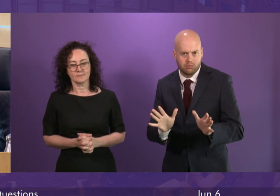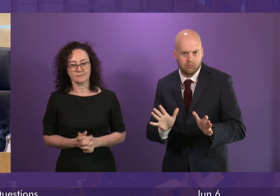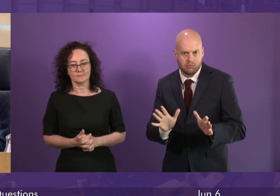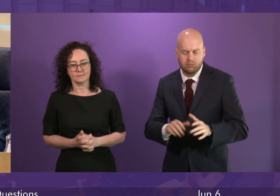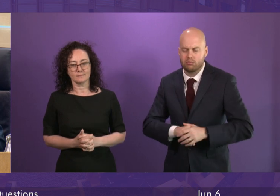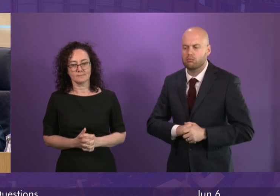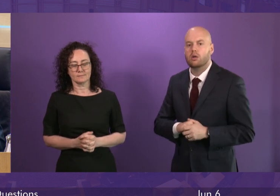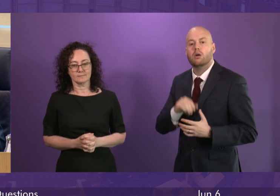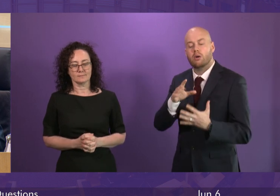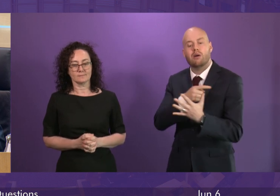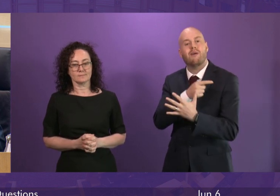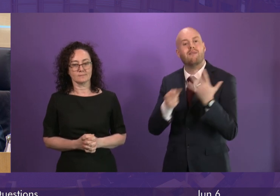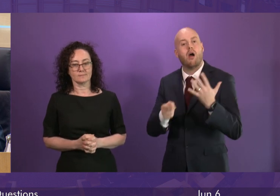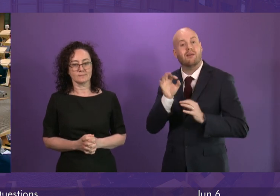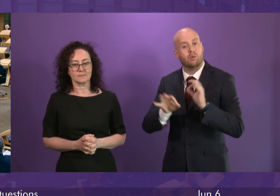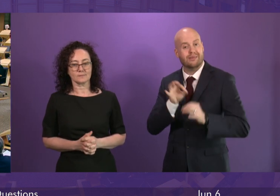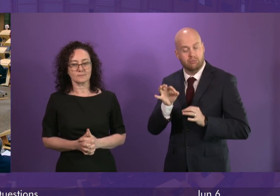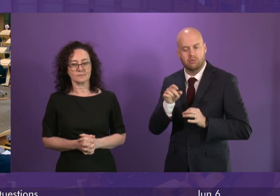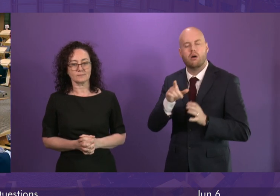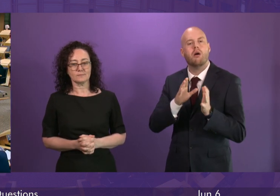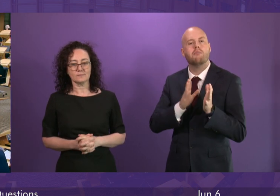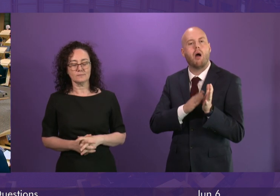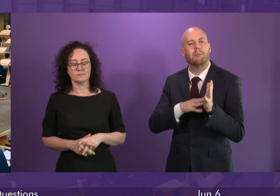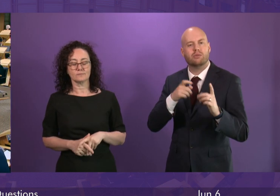Arjo Wiggins Fine Papers Ltd (Stoneywood Mill) Mark McDonald (Aberdeen Donside) (Ind): The